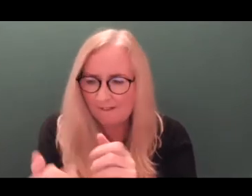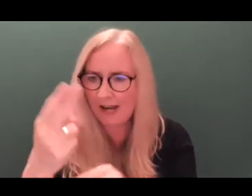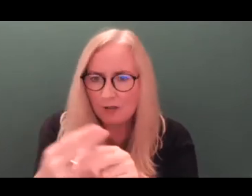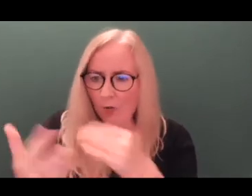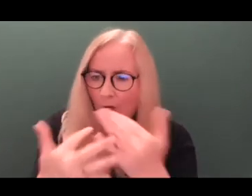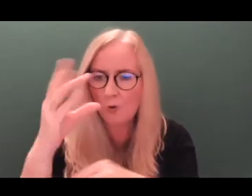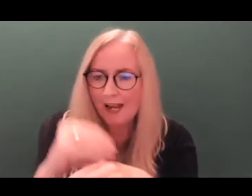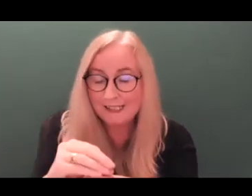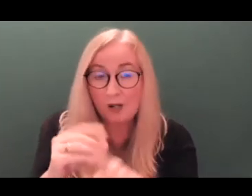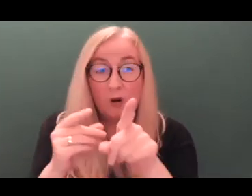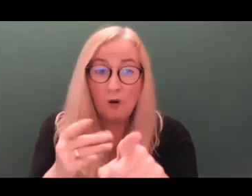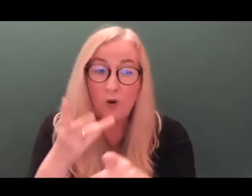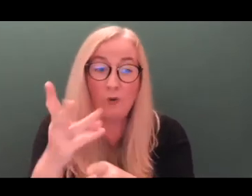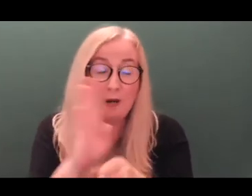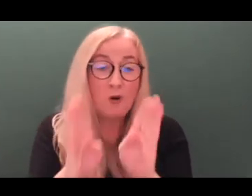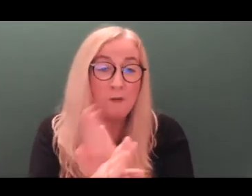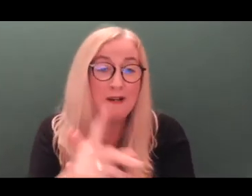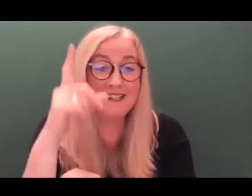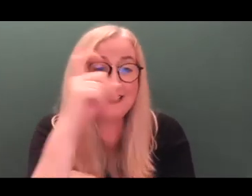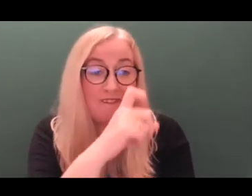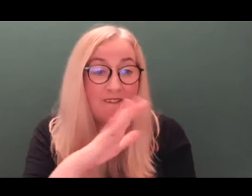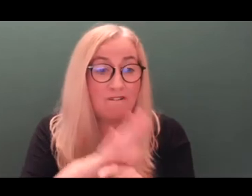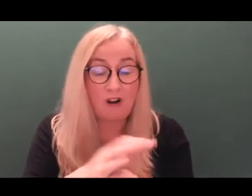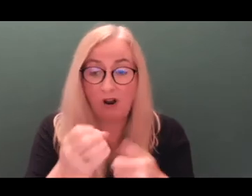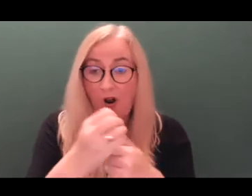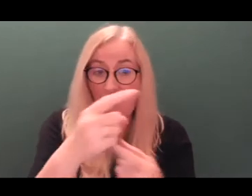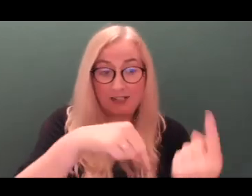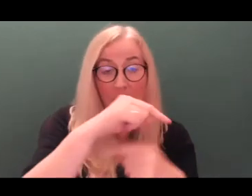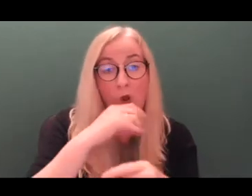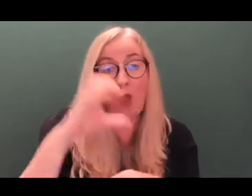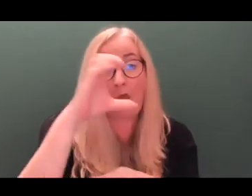to be very difficult even for the reps, because it looks like there are going to be solicitors in